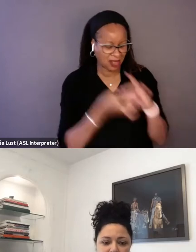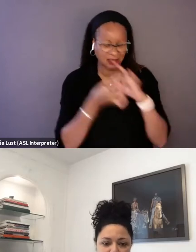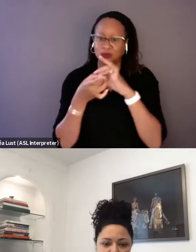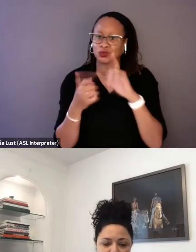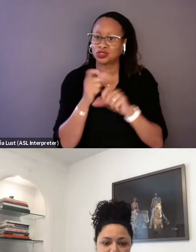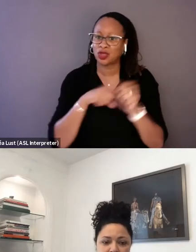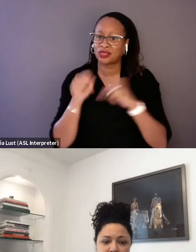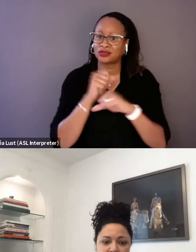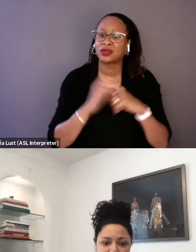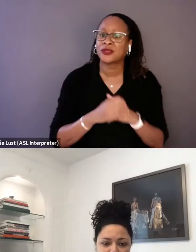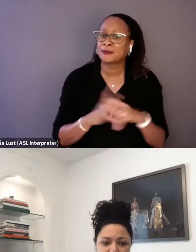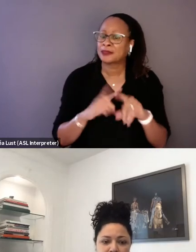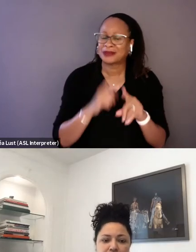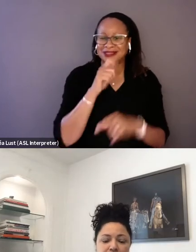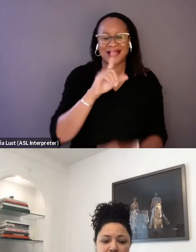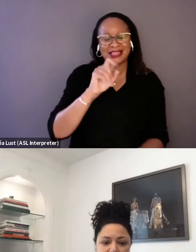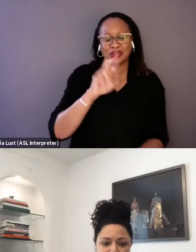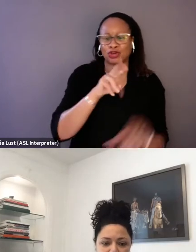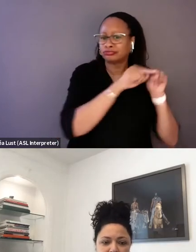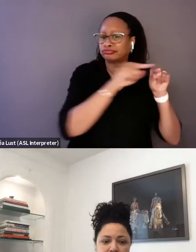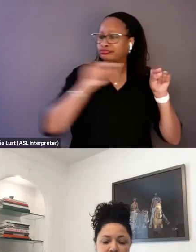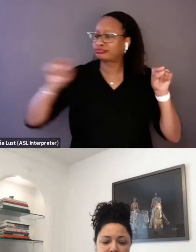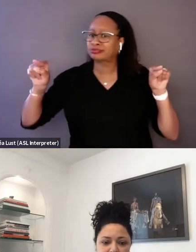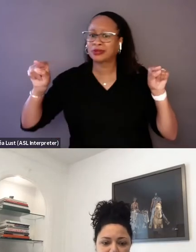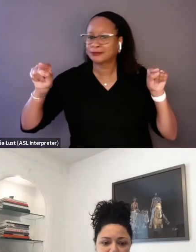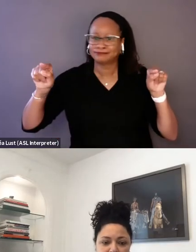but, you know it's not a linear history, you know, it's non-linear